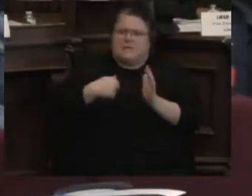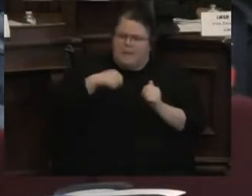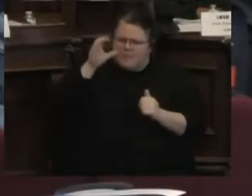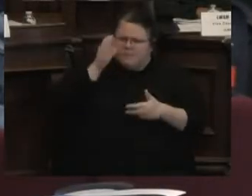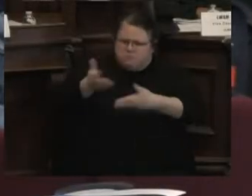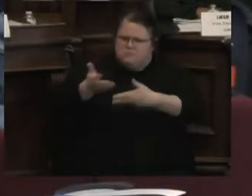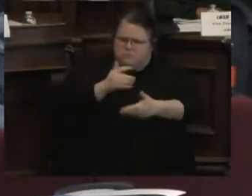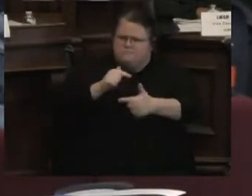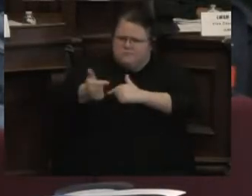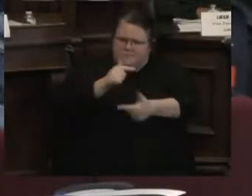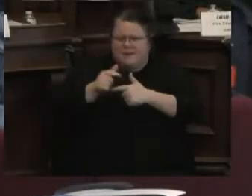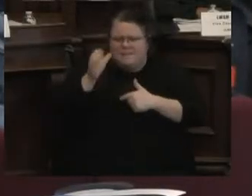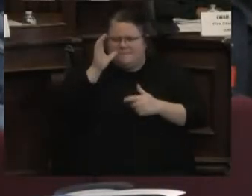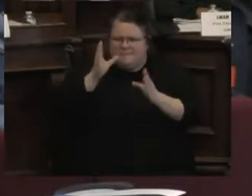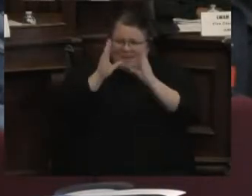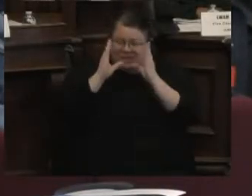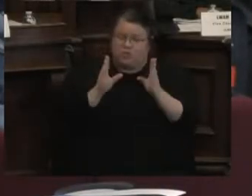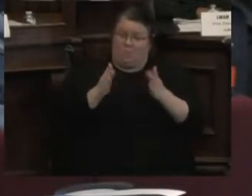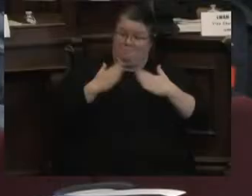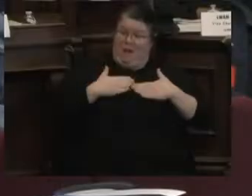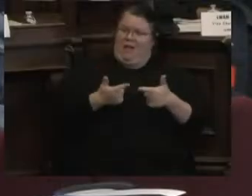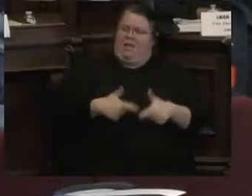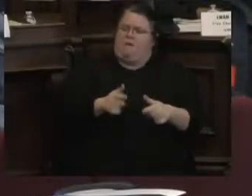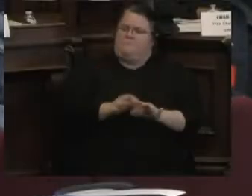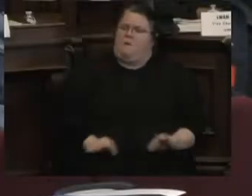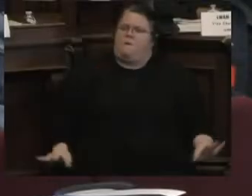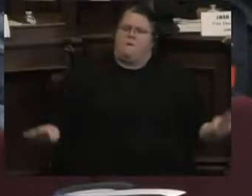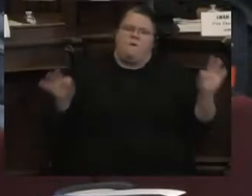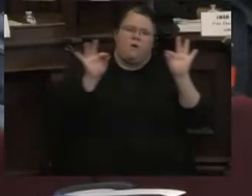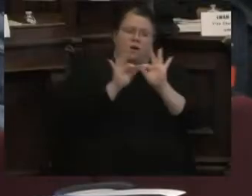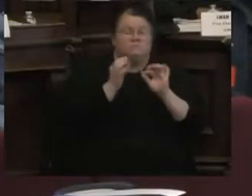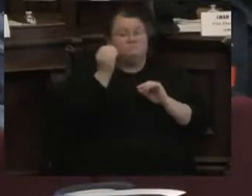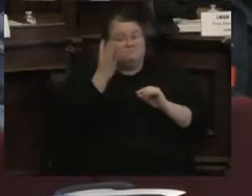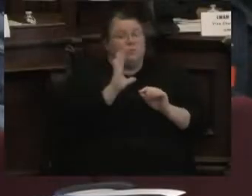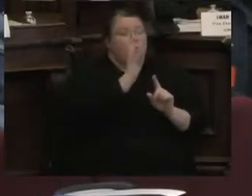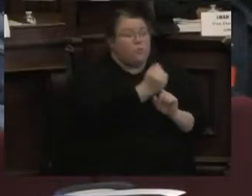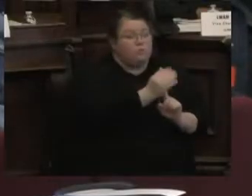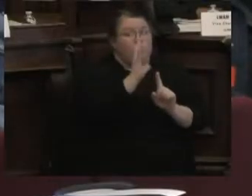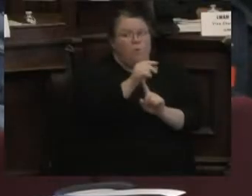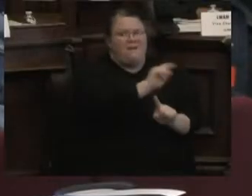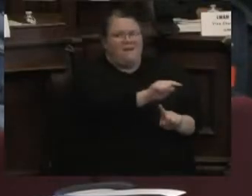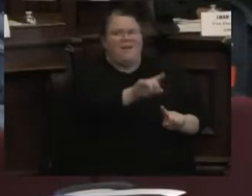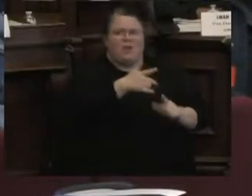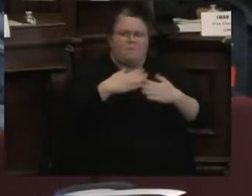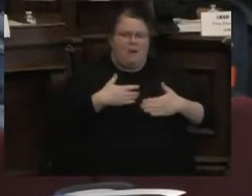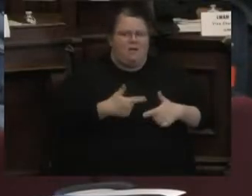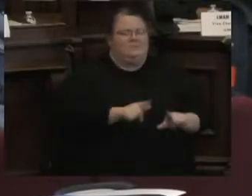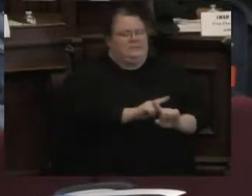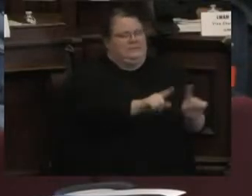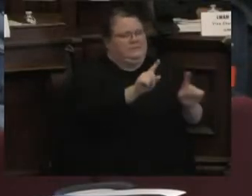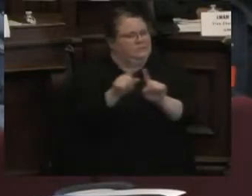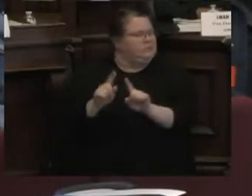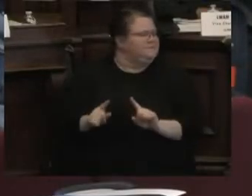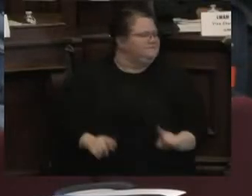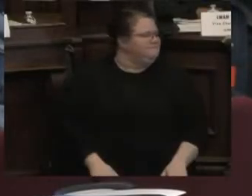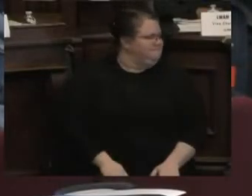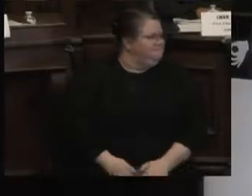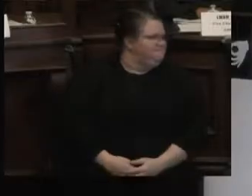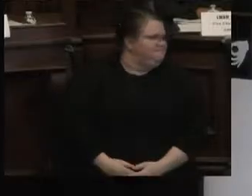sometimes nodding your head is an agreement of one of the things that you're listening, that you're paying attention.